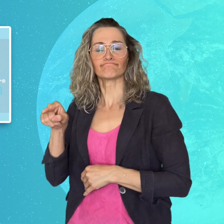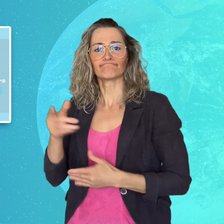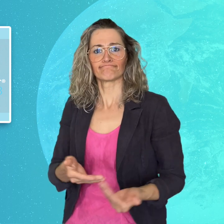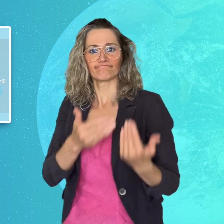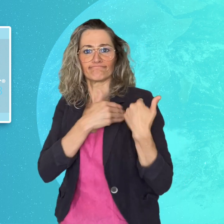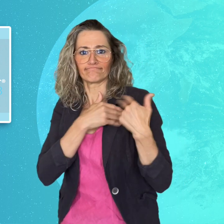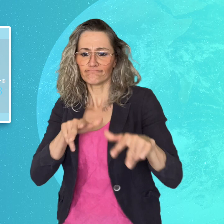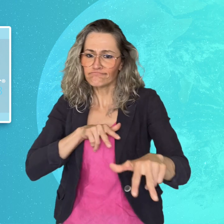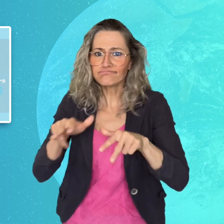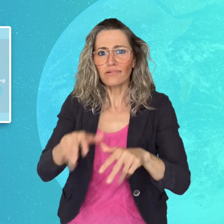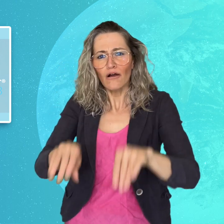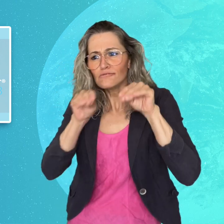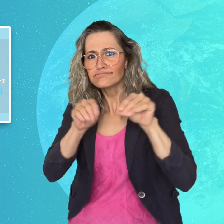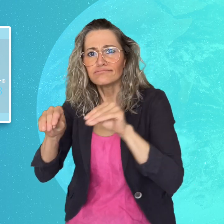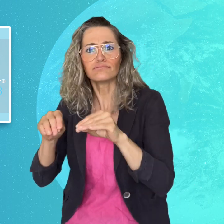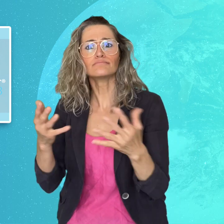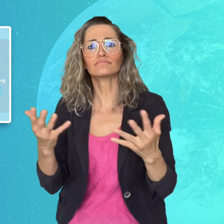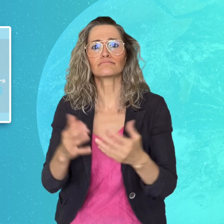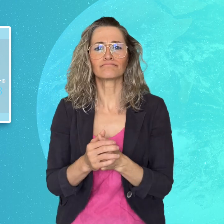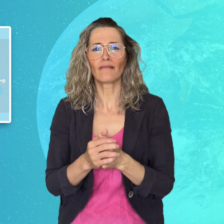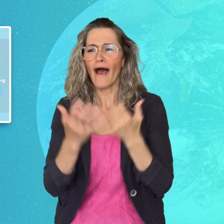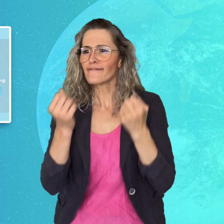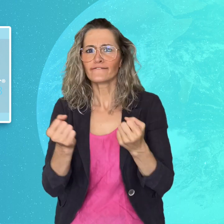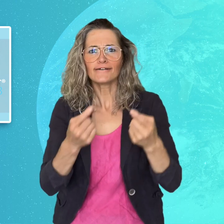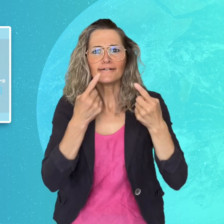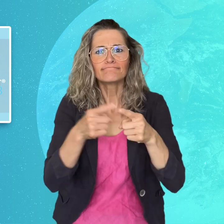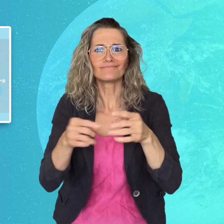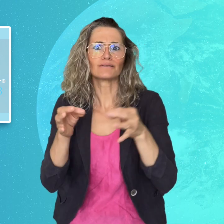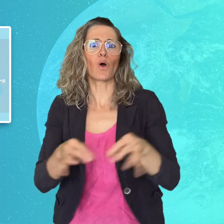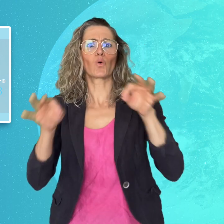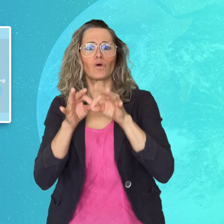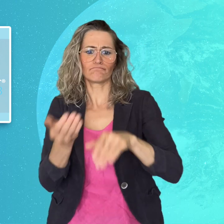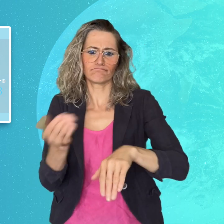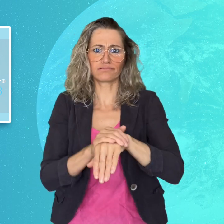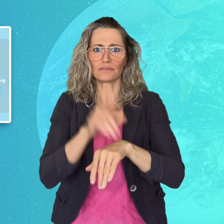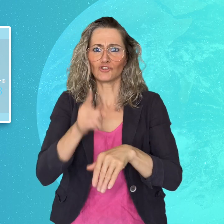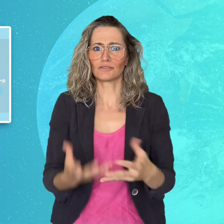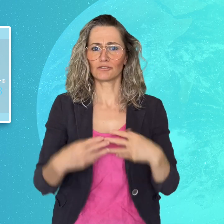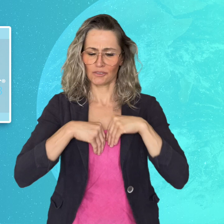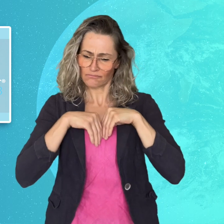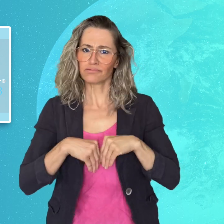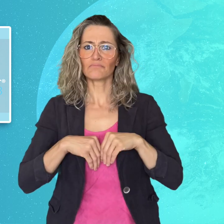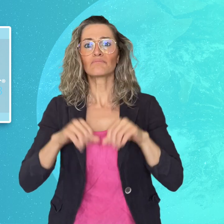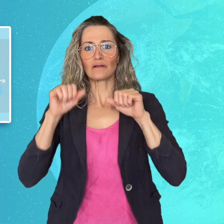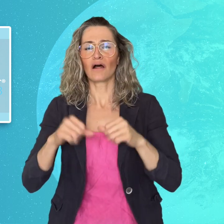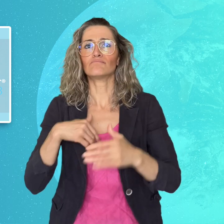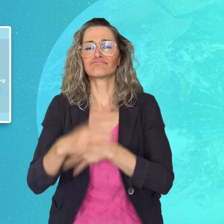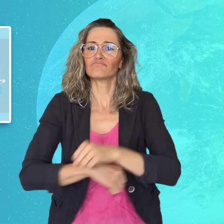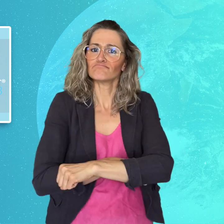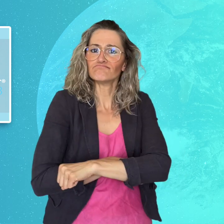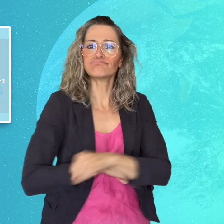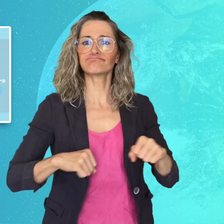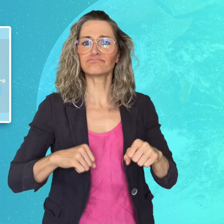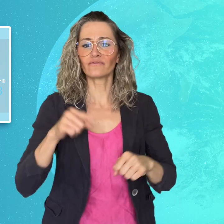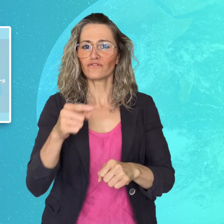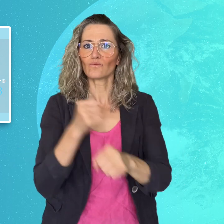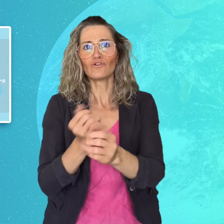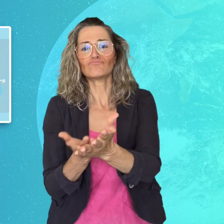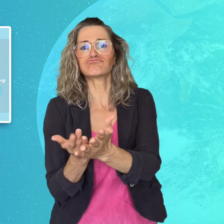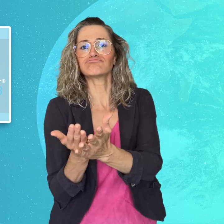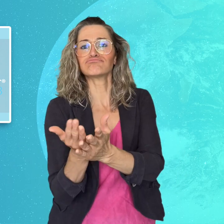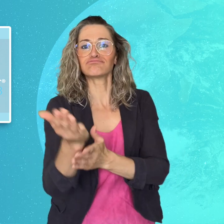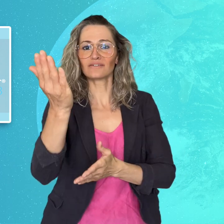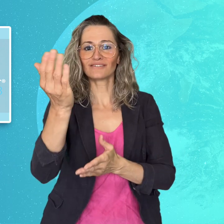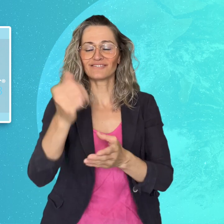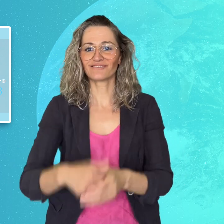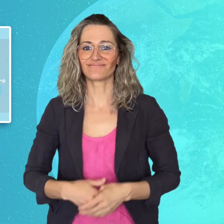lead courses on practical skills needed to succeed in the business.